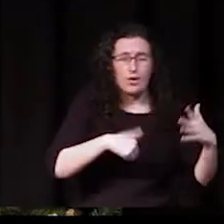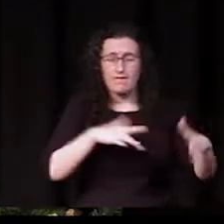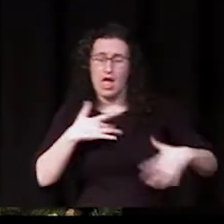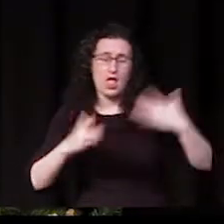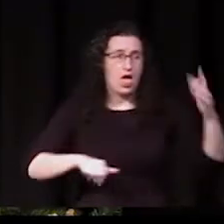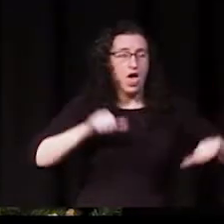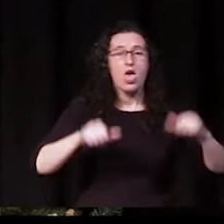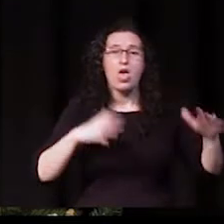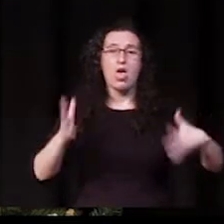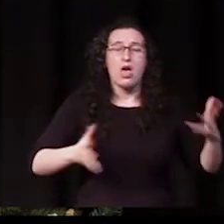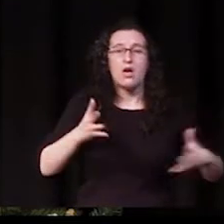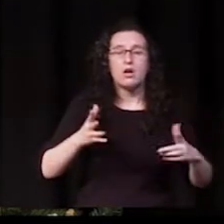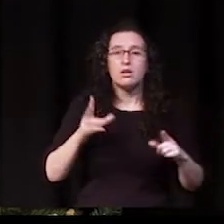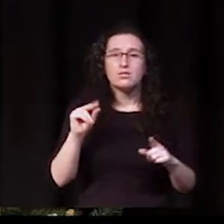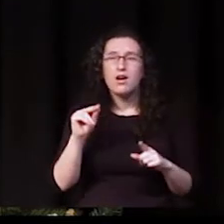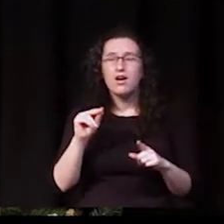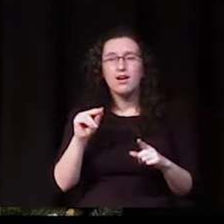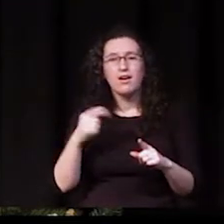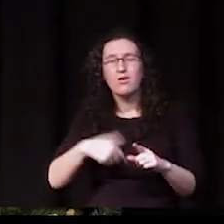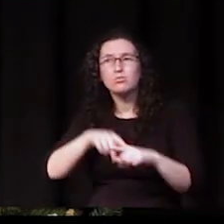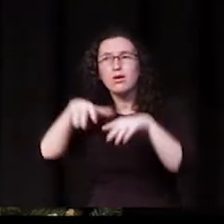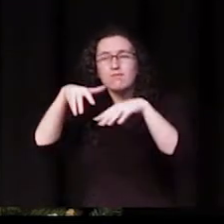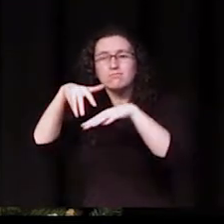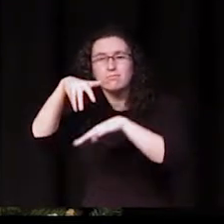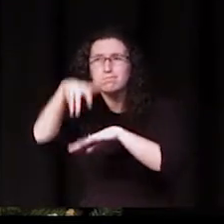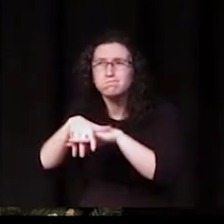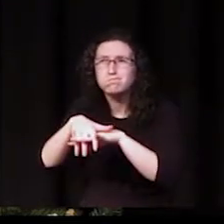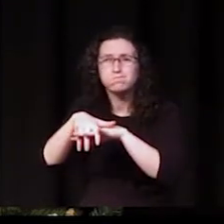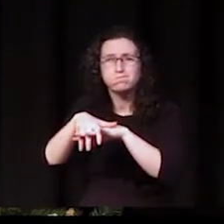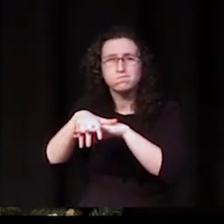in God to go so deep that we're not bothered by drought,